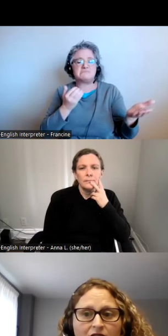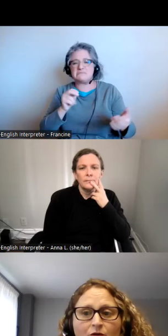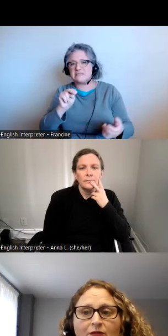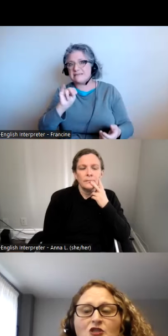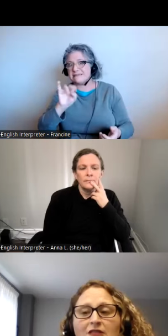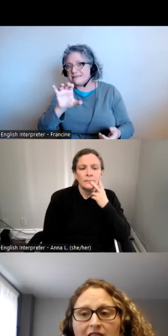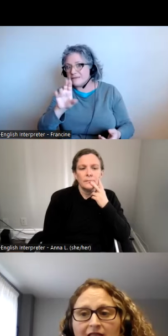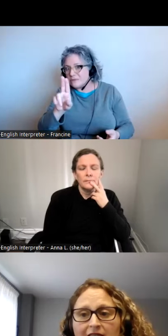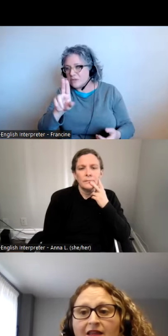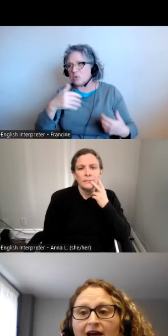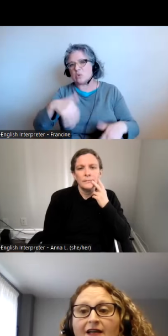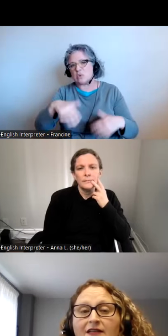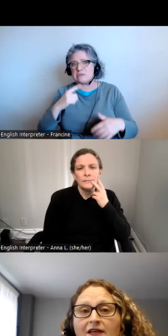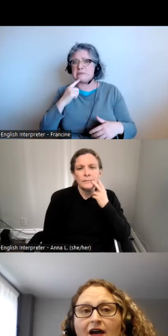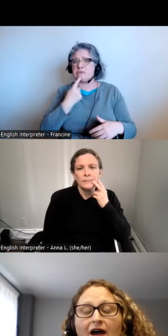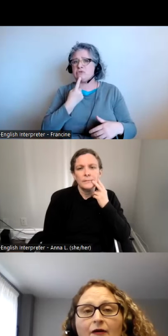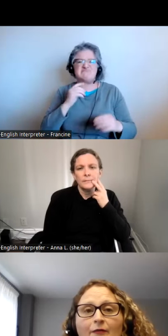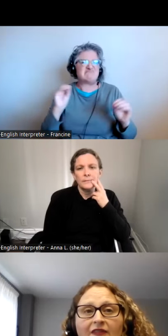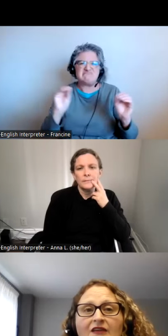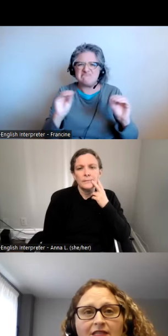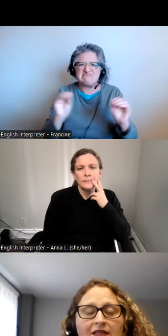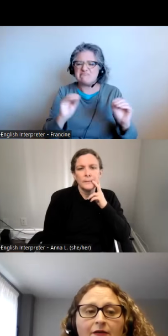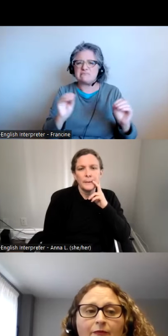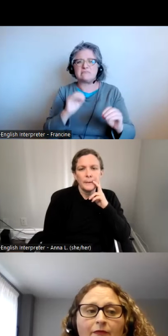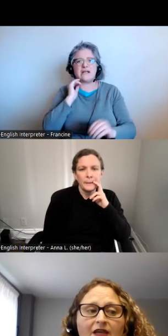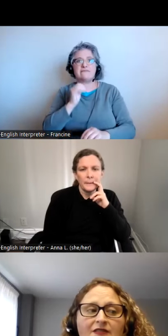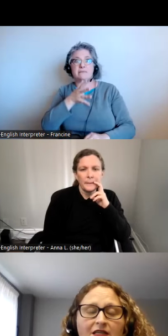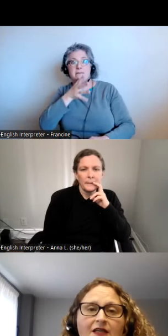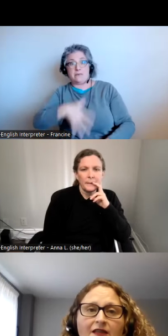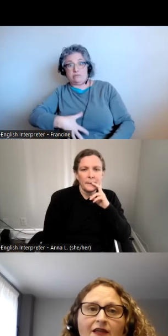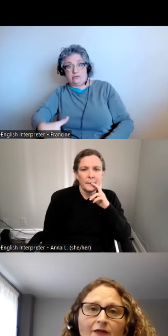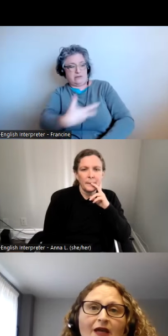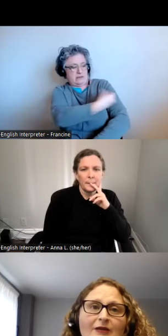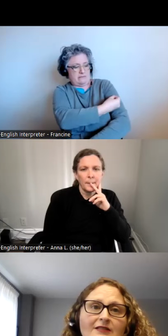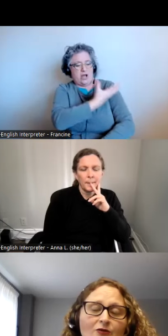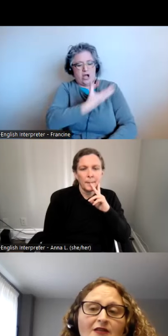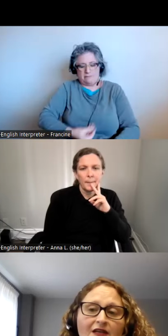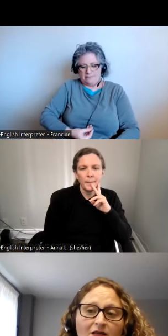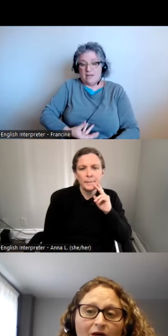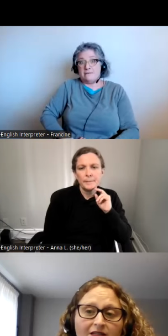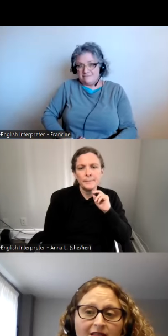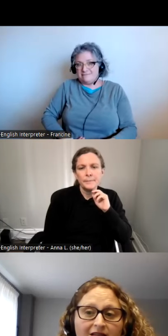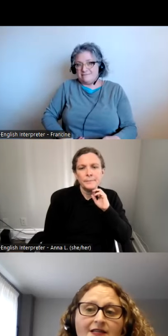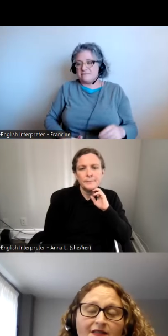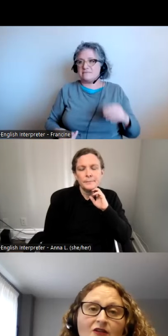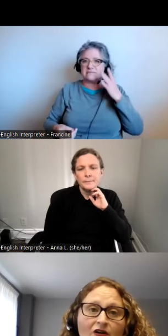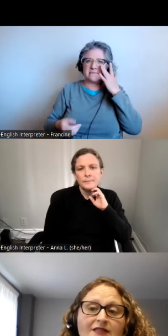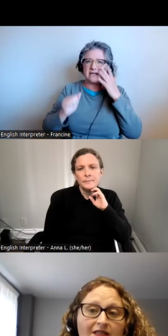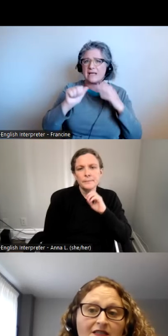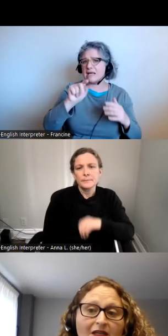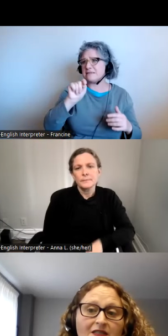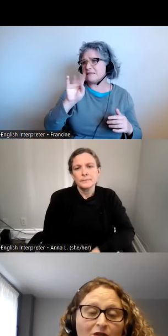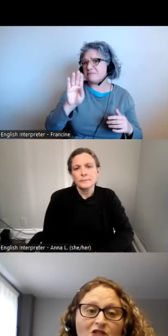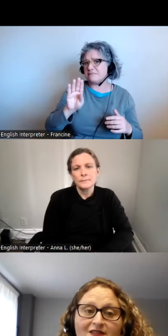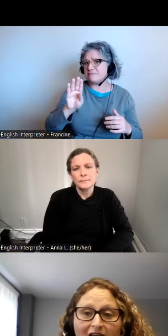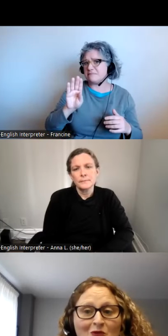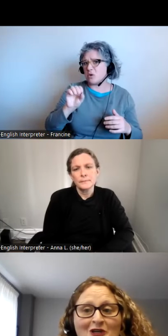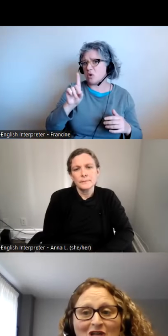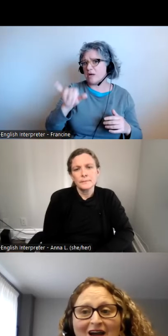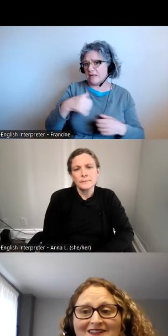actually developing the infection